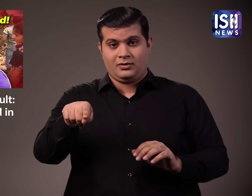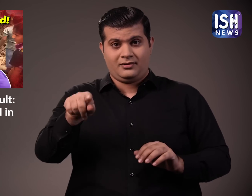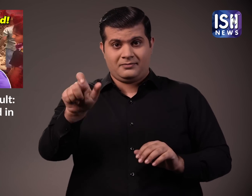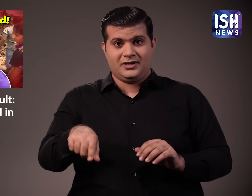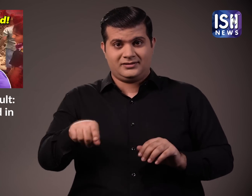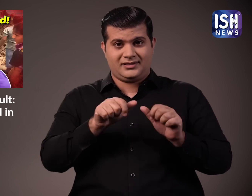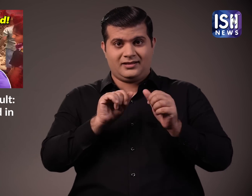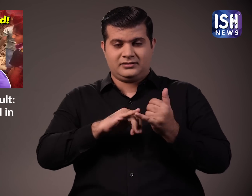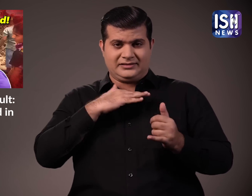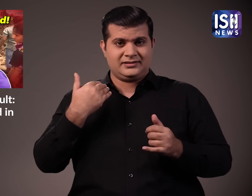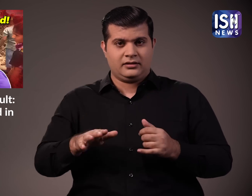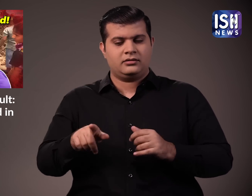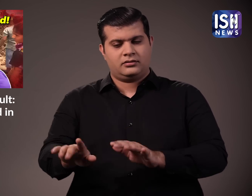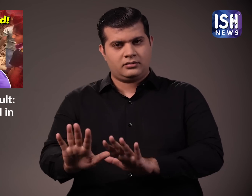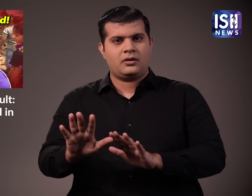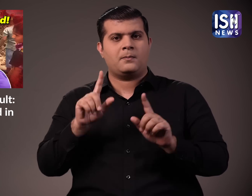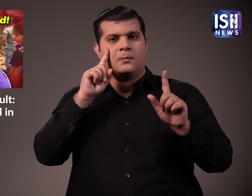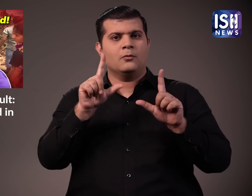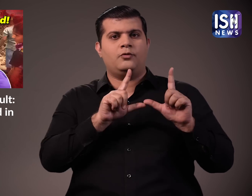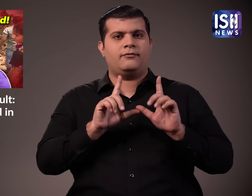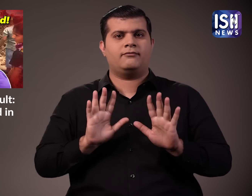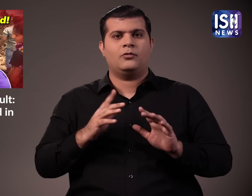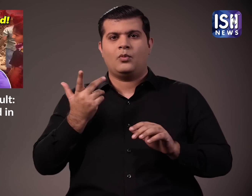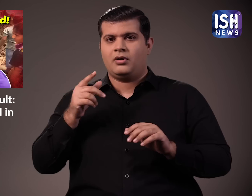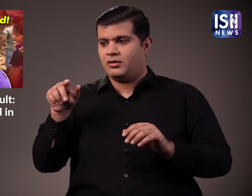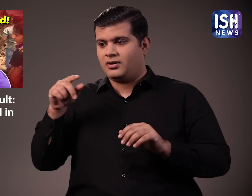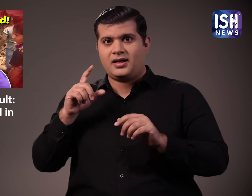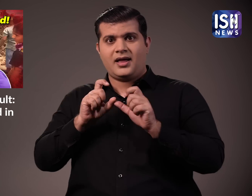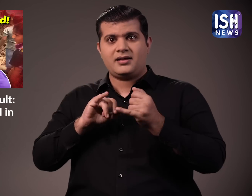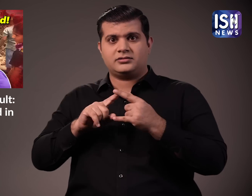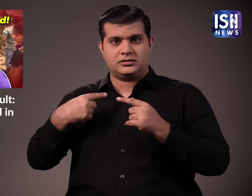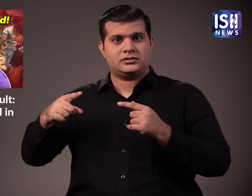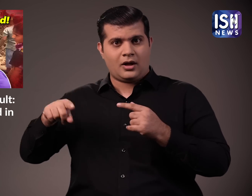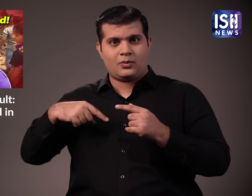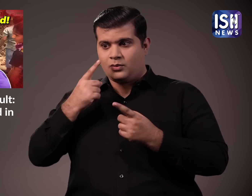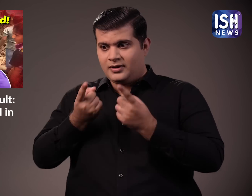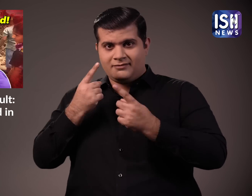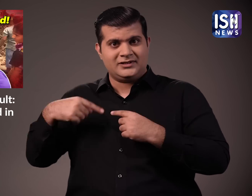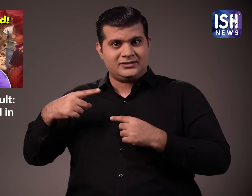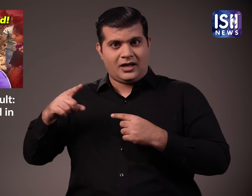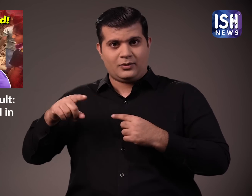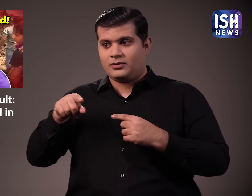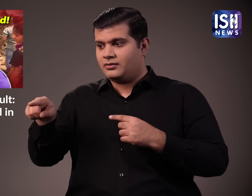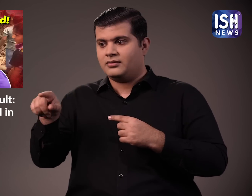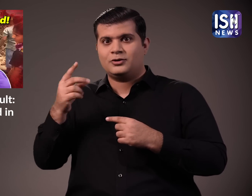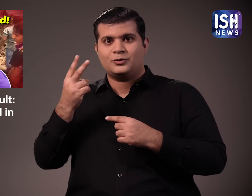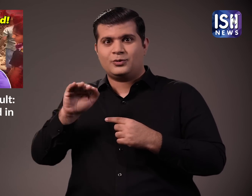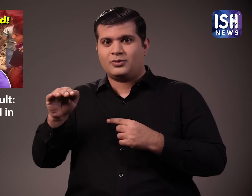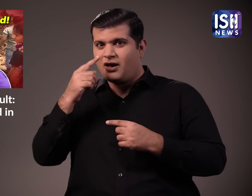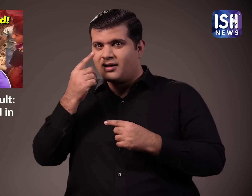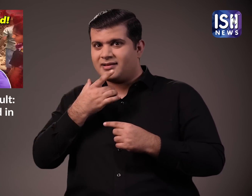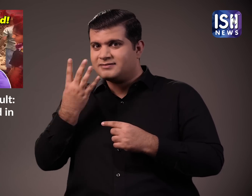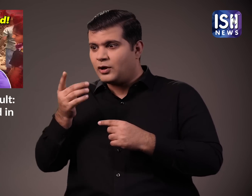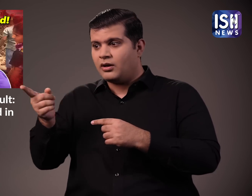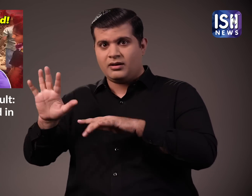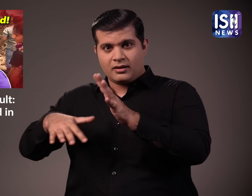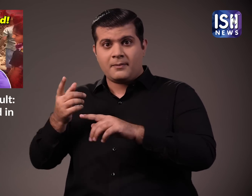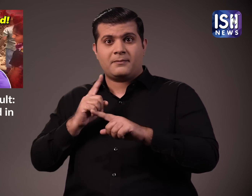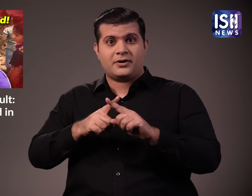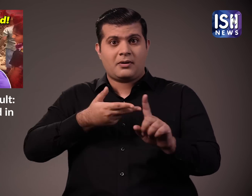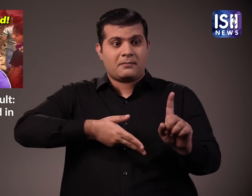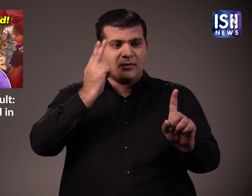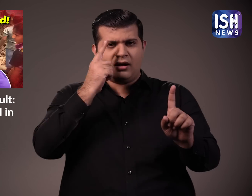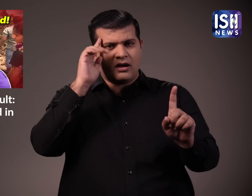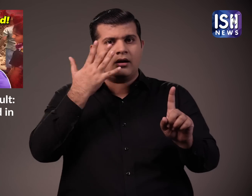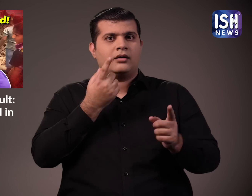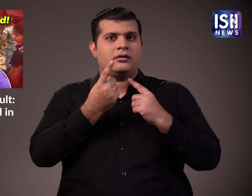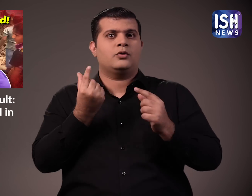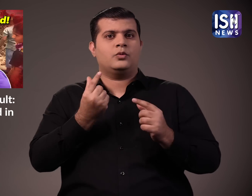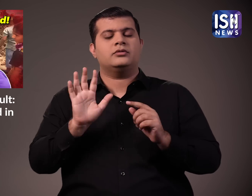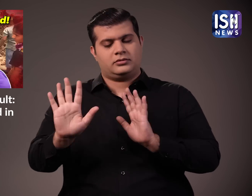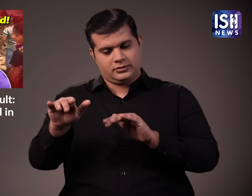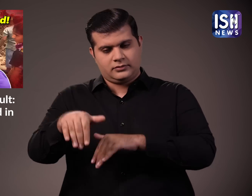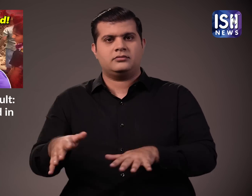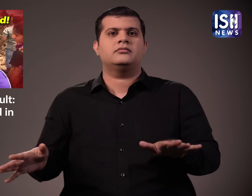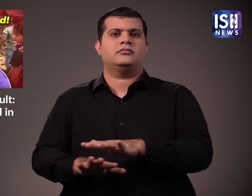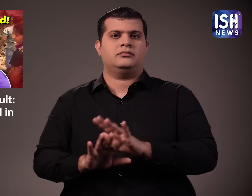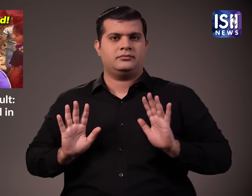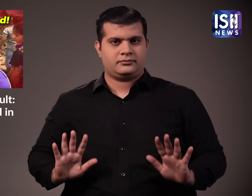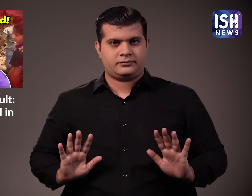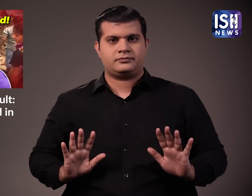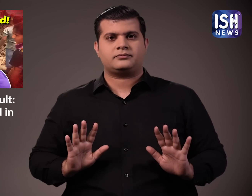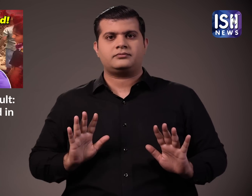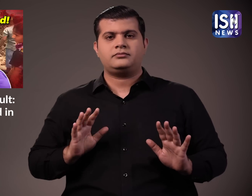to prevent the destruction of evidence as Akshay's case was still under investigation.